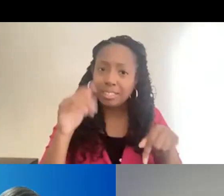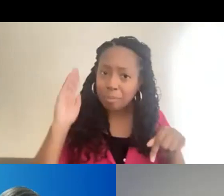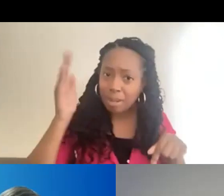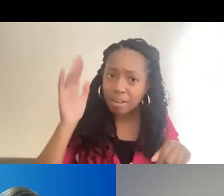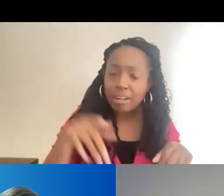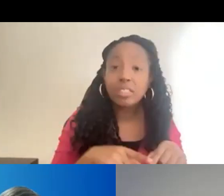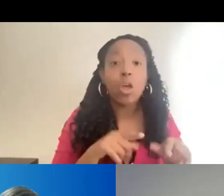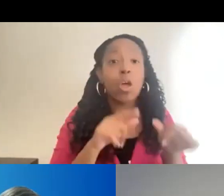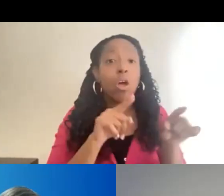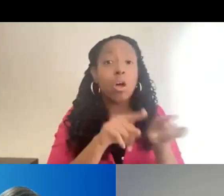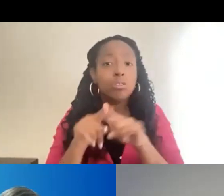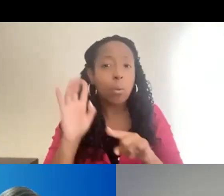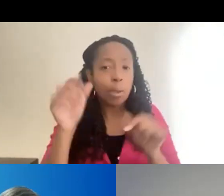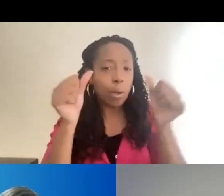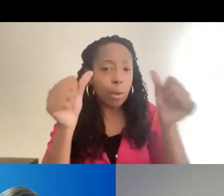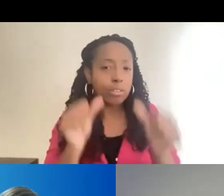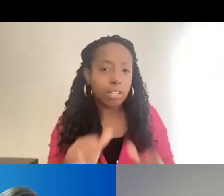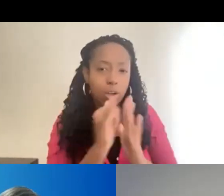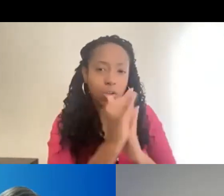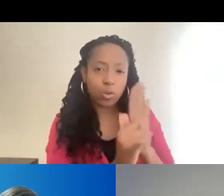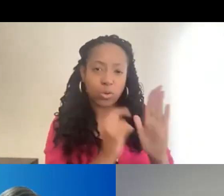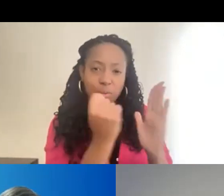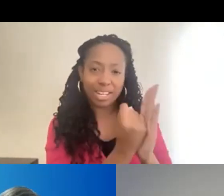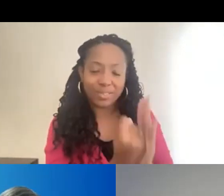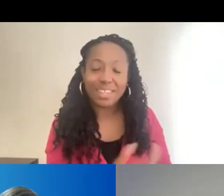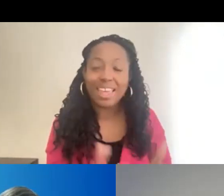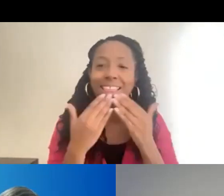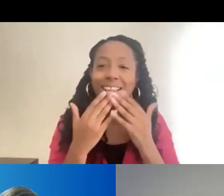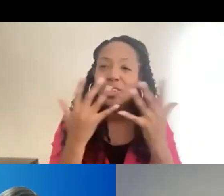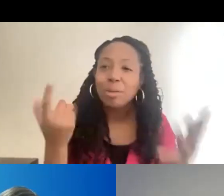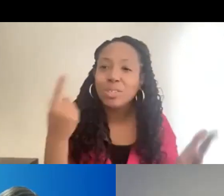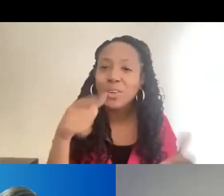channel at a later date we thank you so much for everybody's time today and until next time take